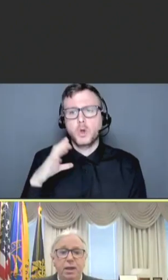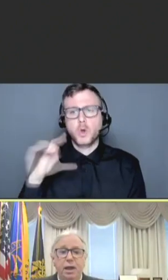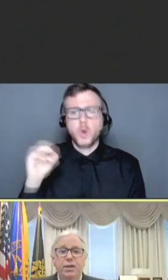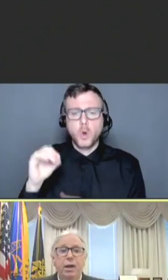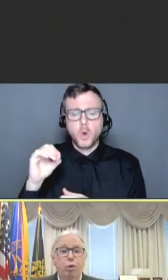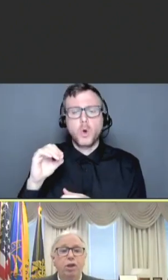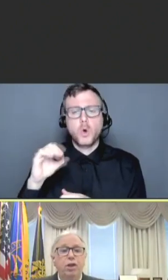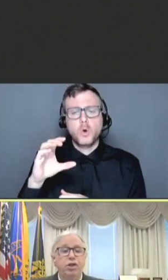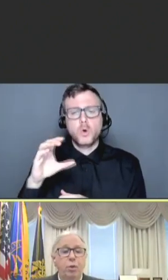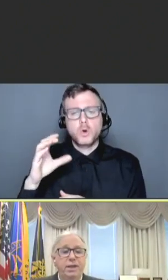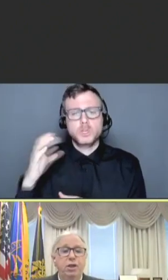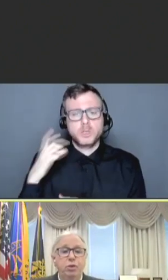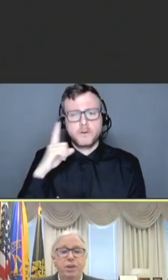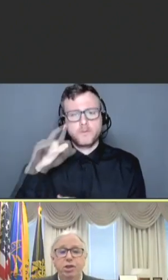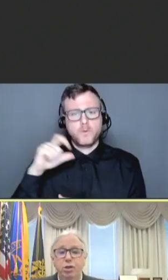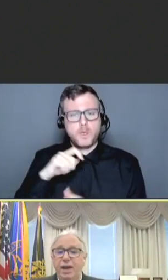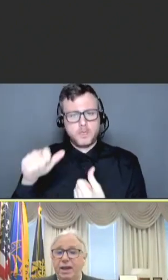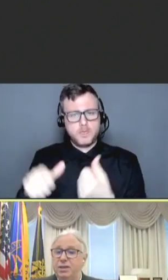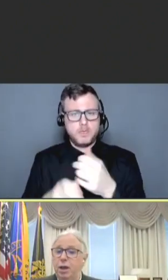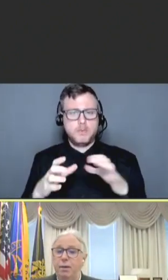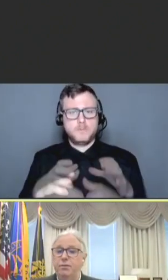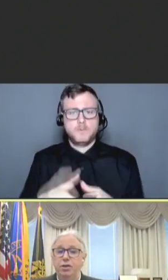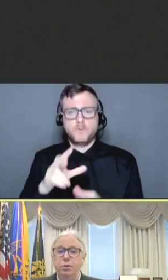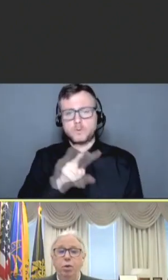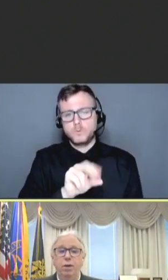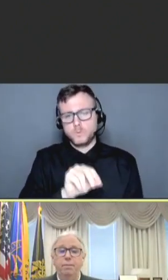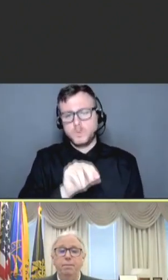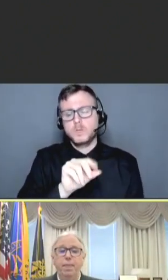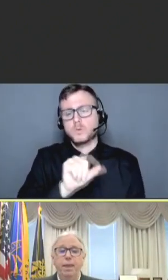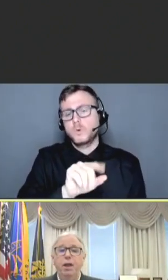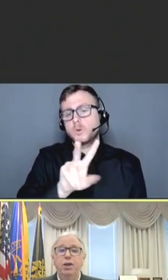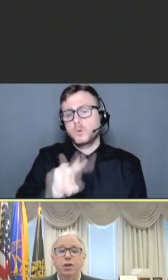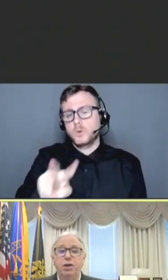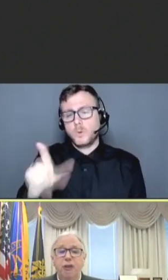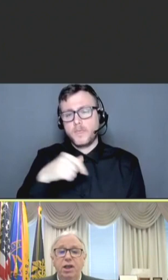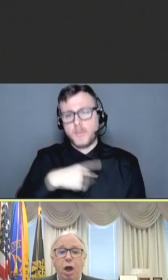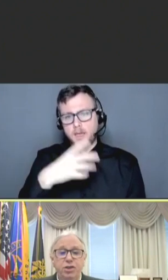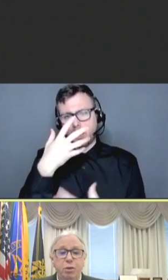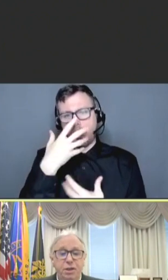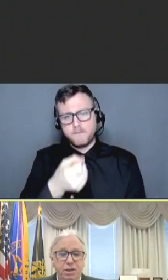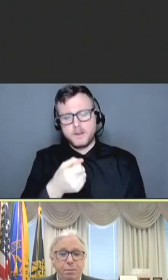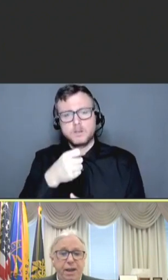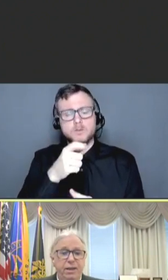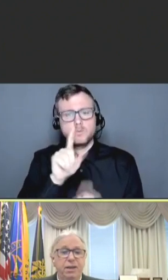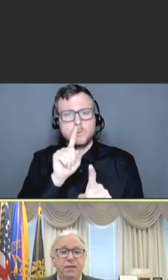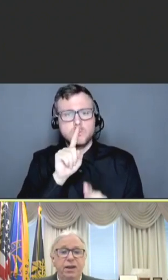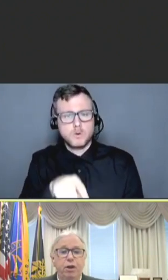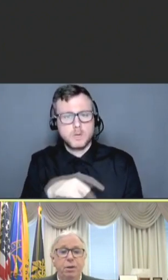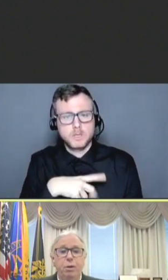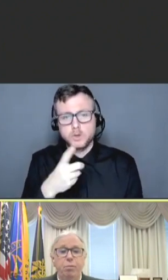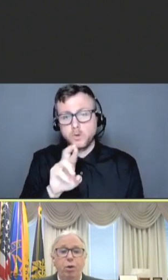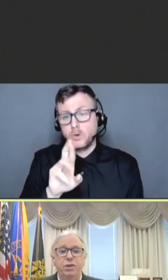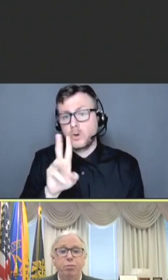that worked on the 2022 vaccine confidence report. Dr. Dunn also participated in developing reports